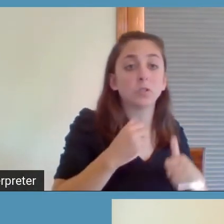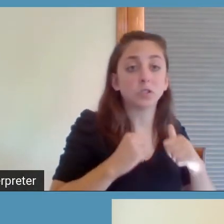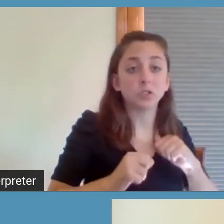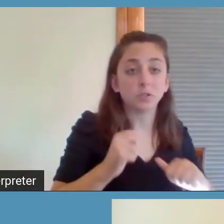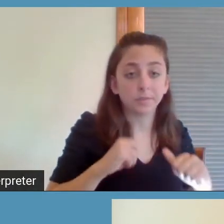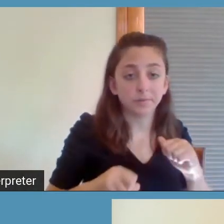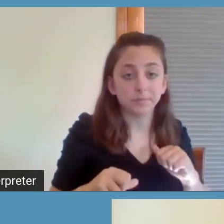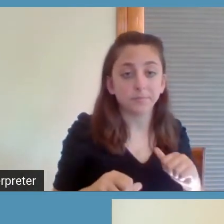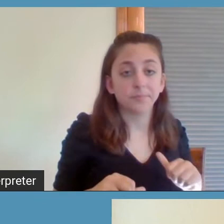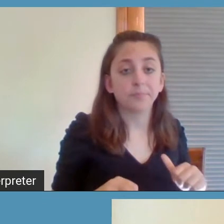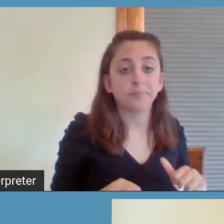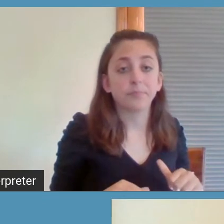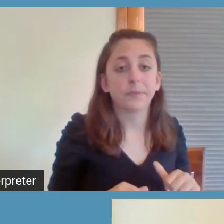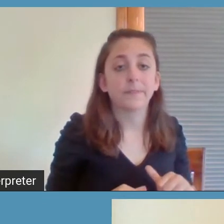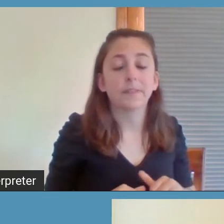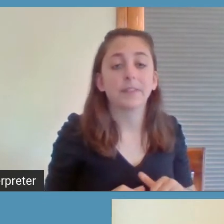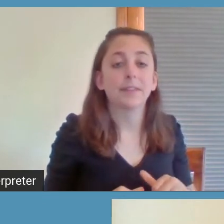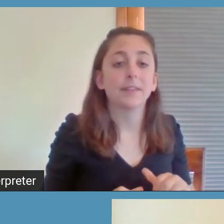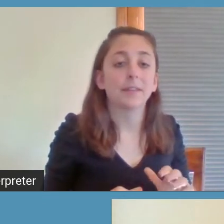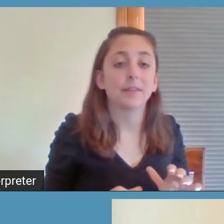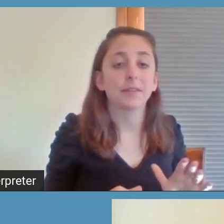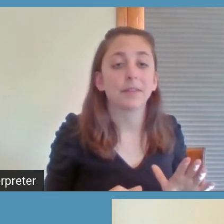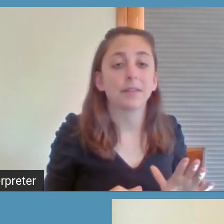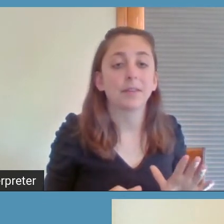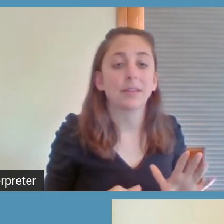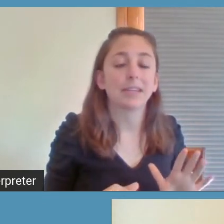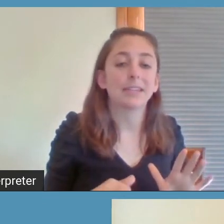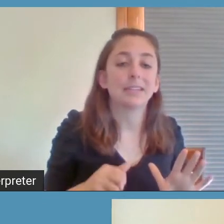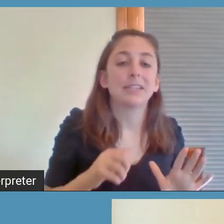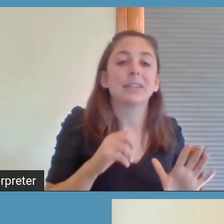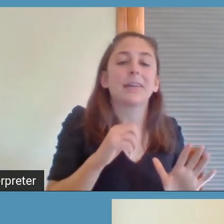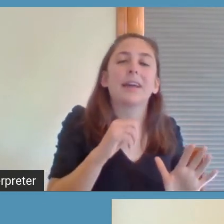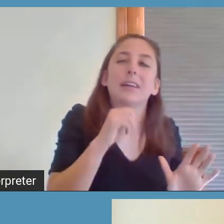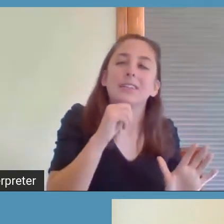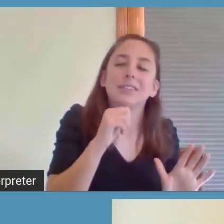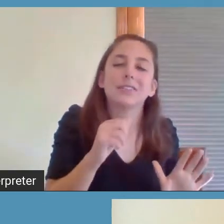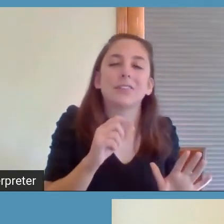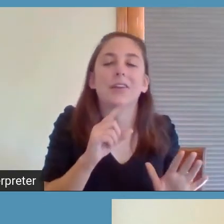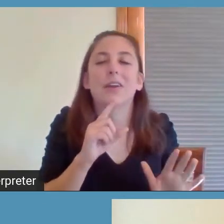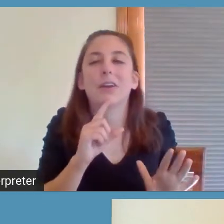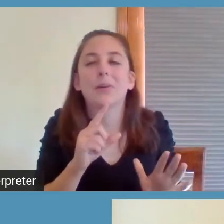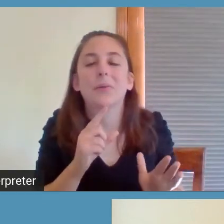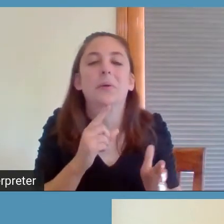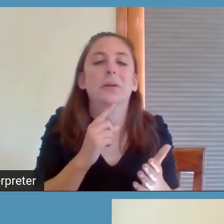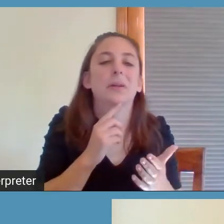it wasn't very it was it was problematic for the 3d work um and then they learned and then